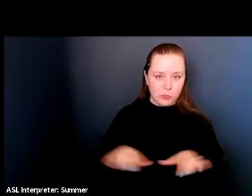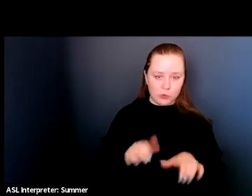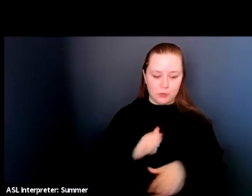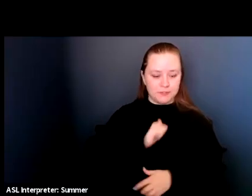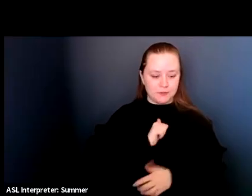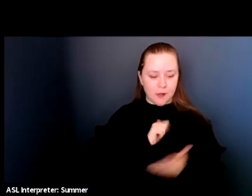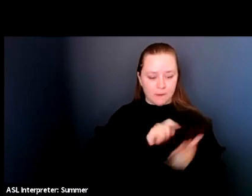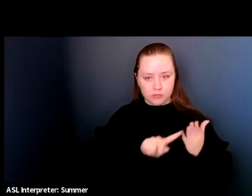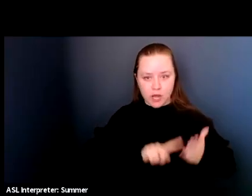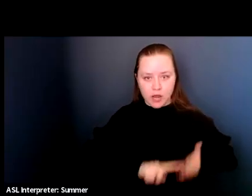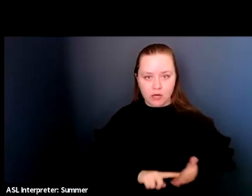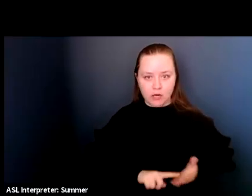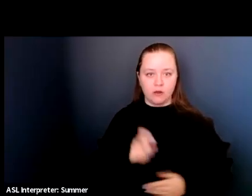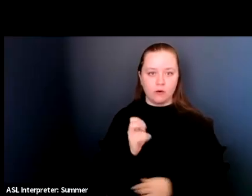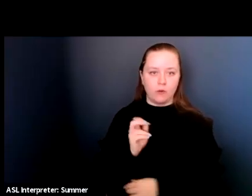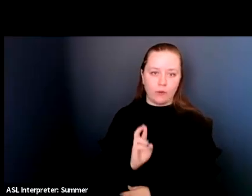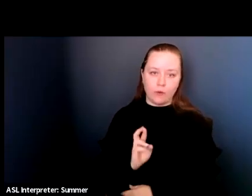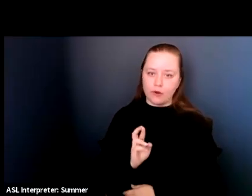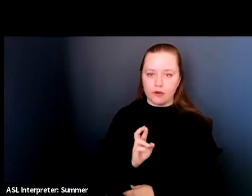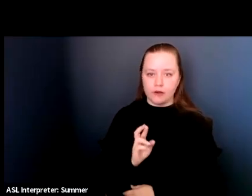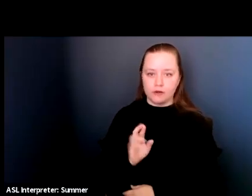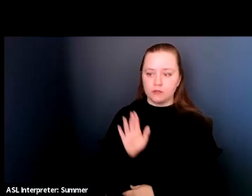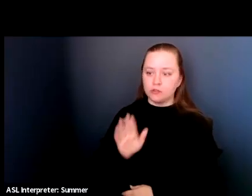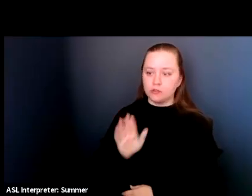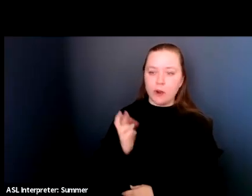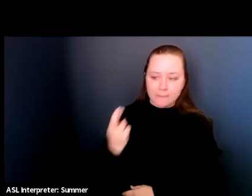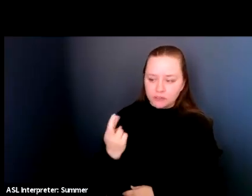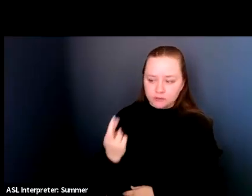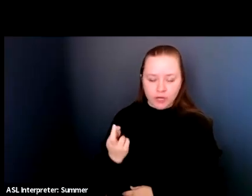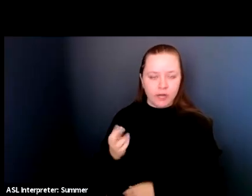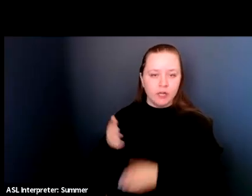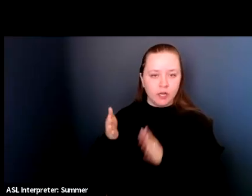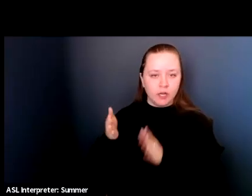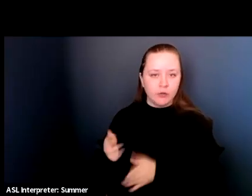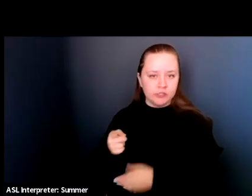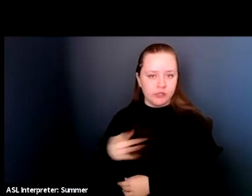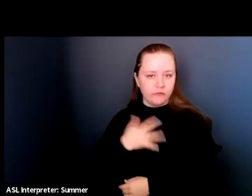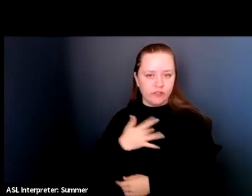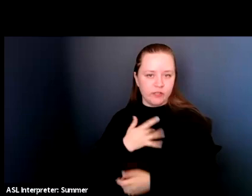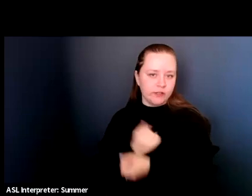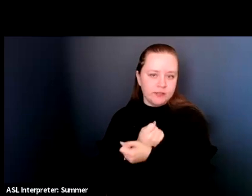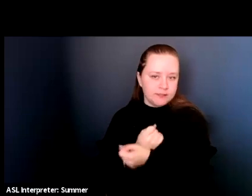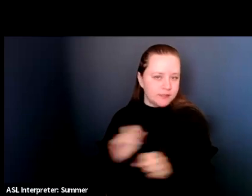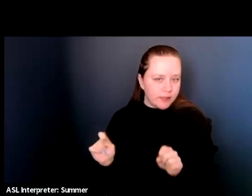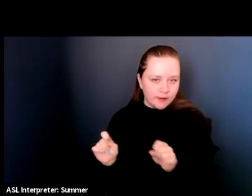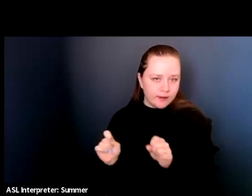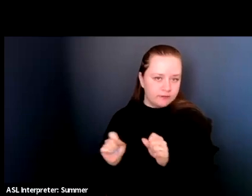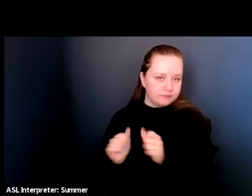have your best friend or the person you feel the safest with having that discussion,